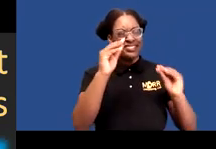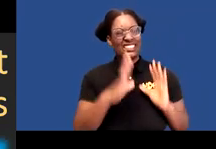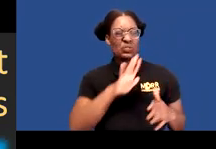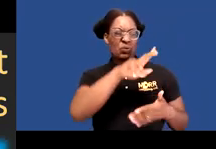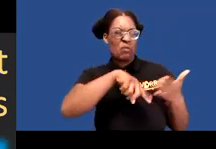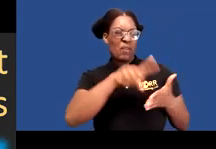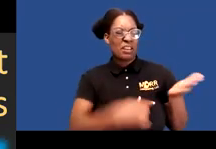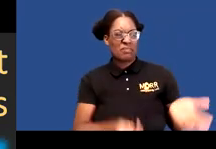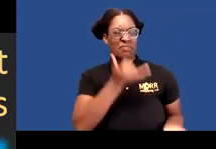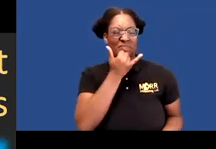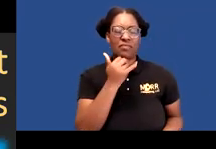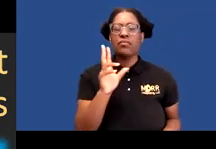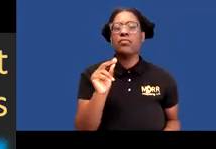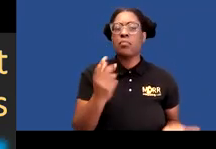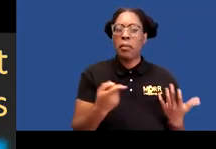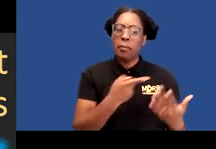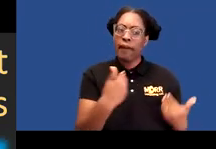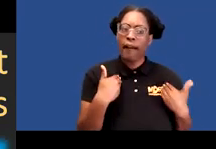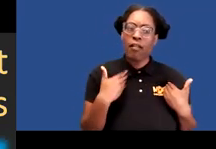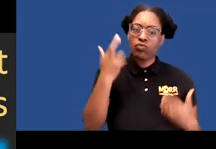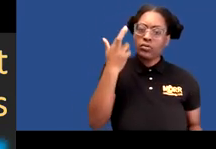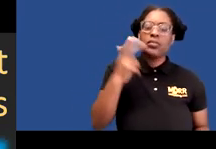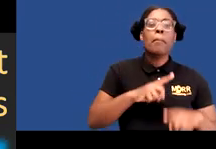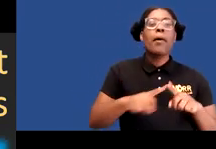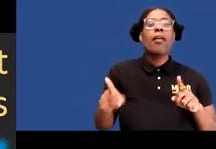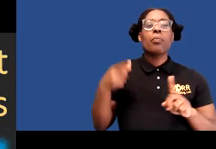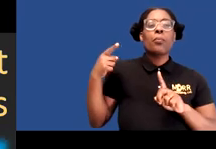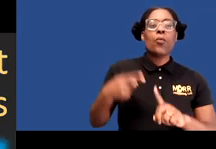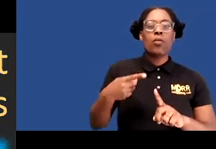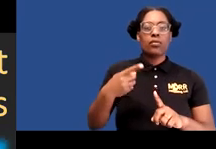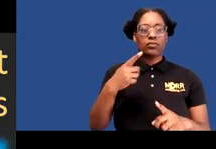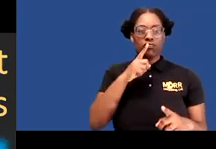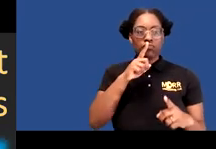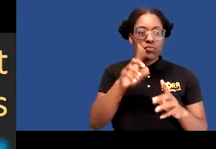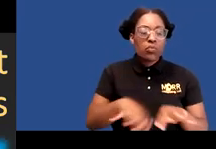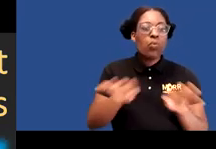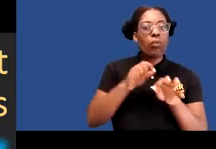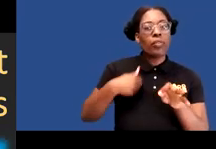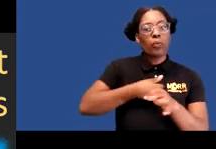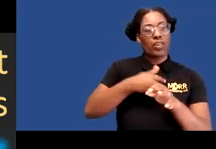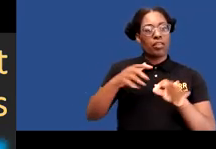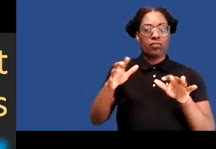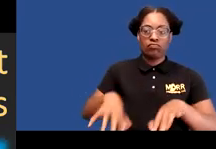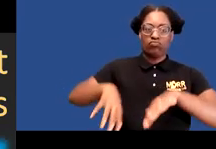We don't do that. But I do think it's important to help writers understand what's at stake